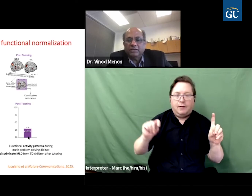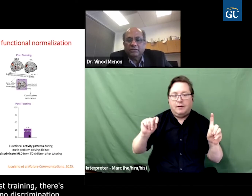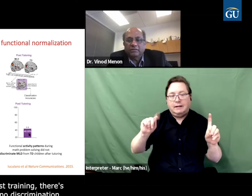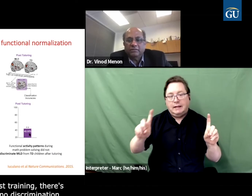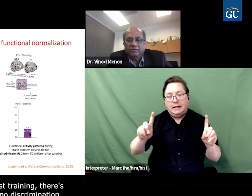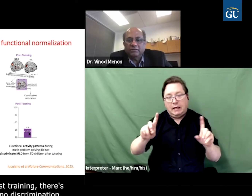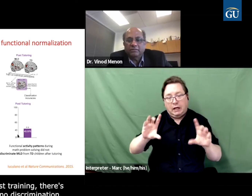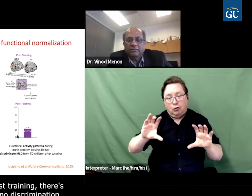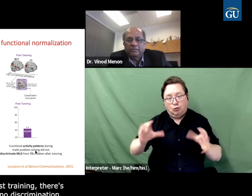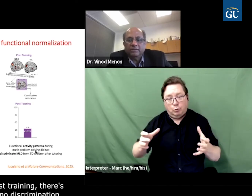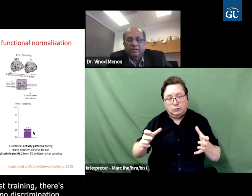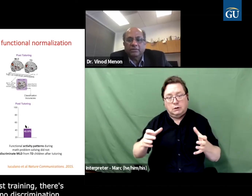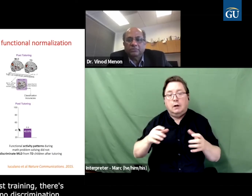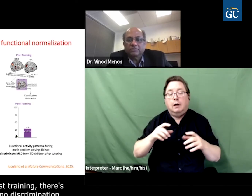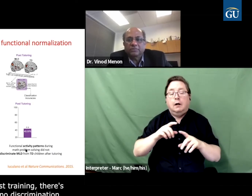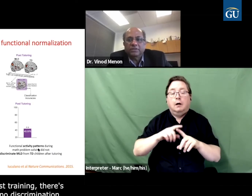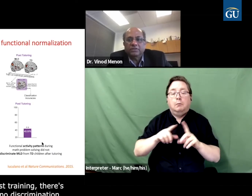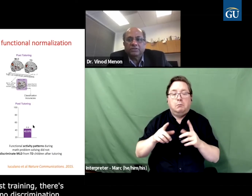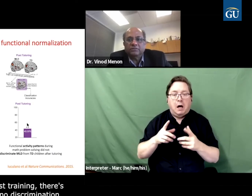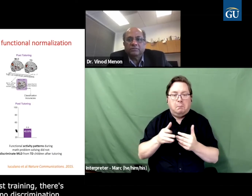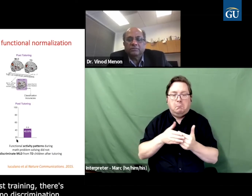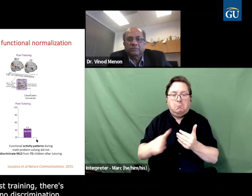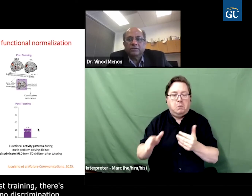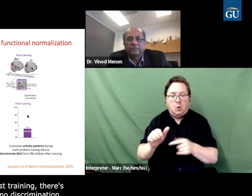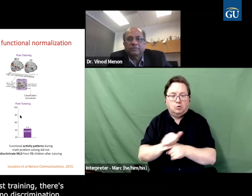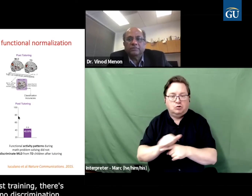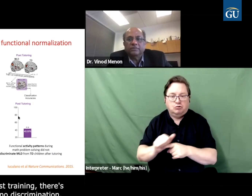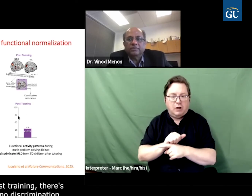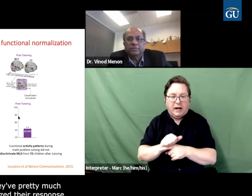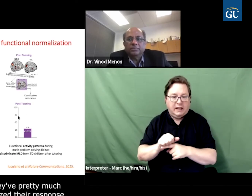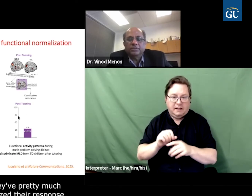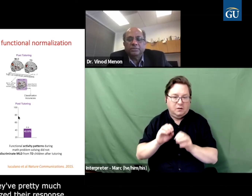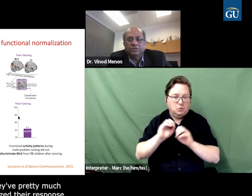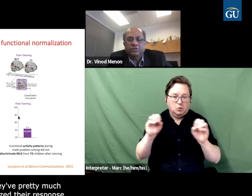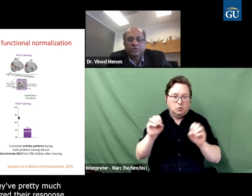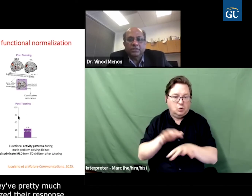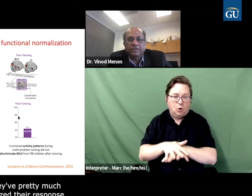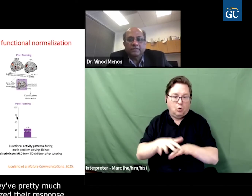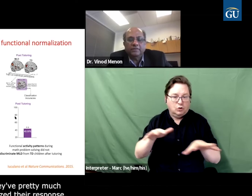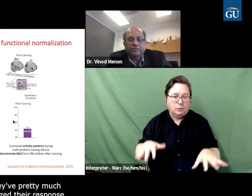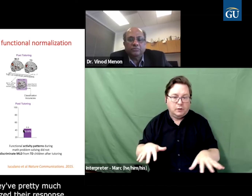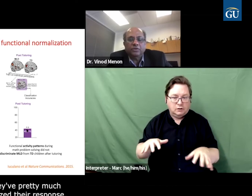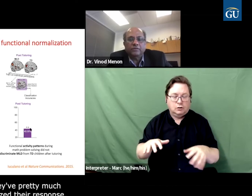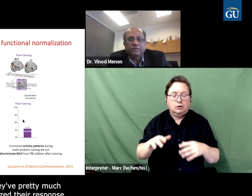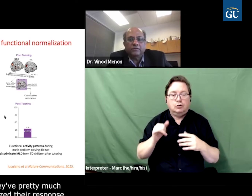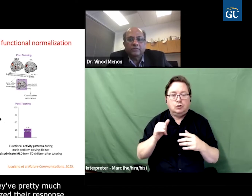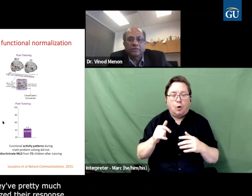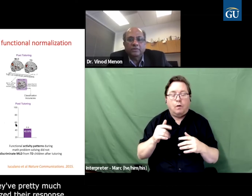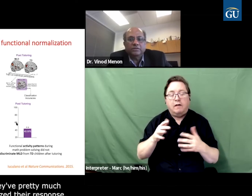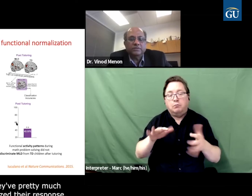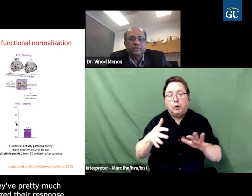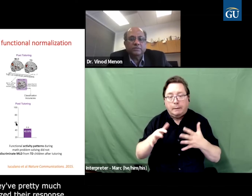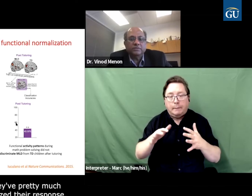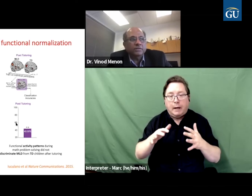but post training there's really no discrimination so they've